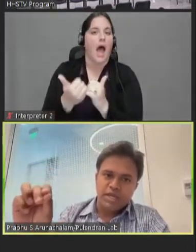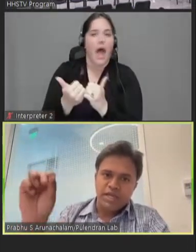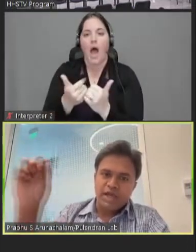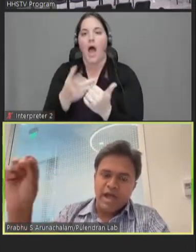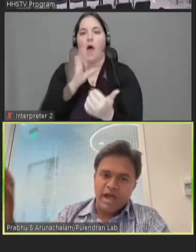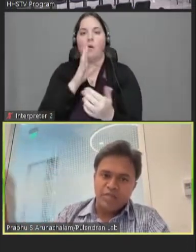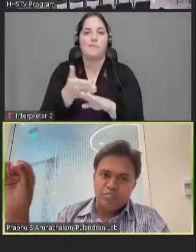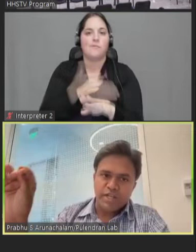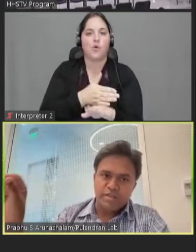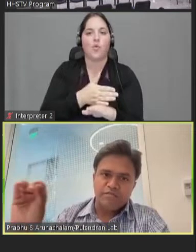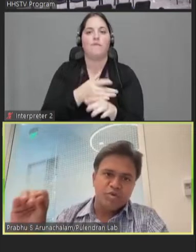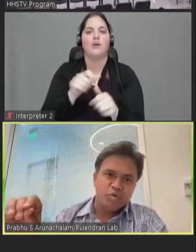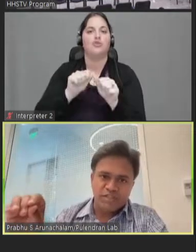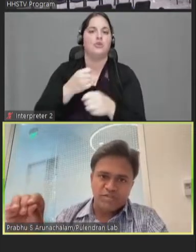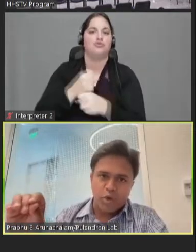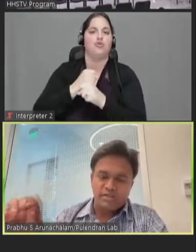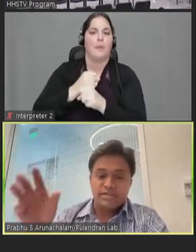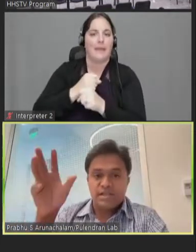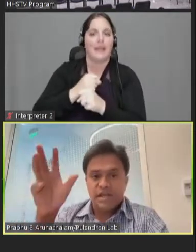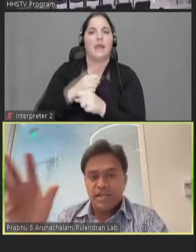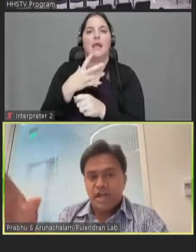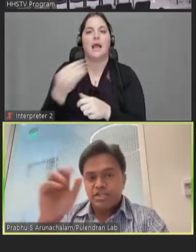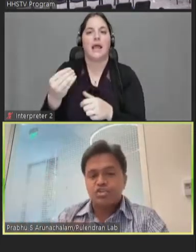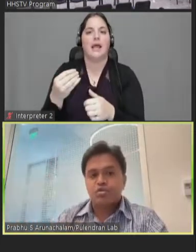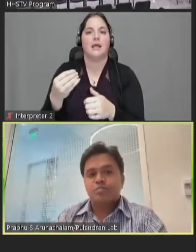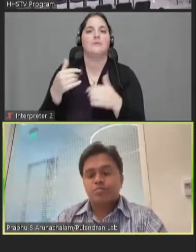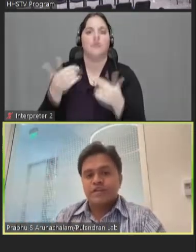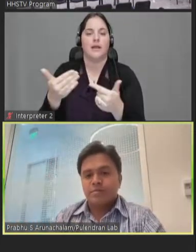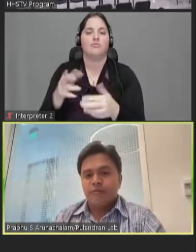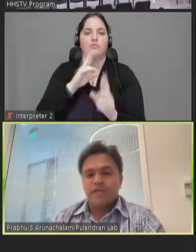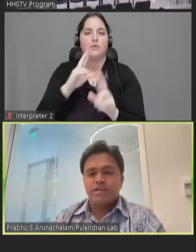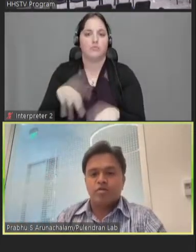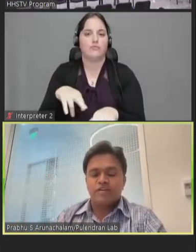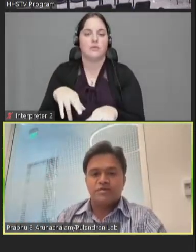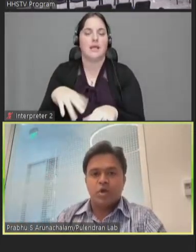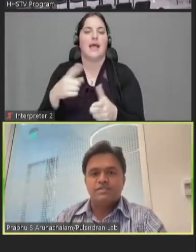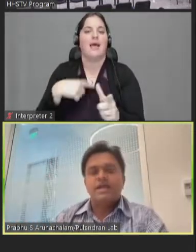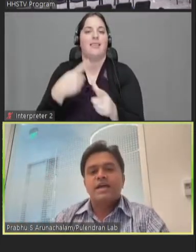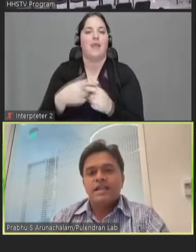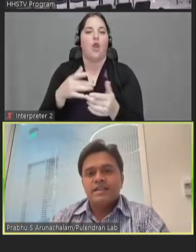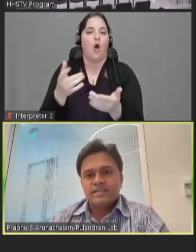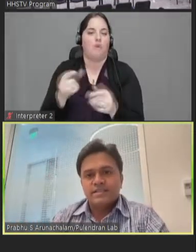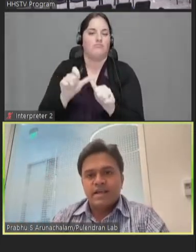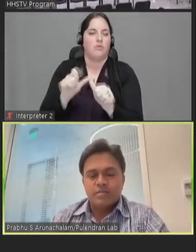and breadth of immune responses in addition to improving the magnitude of response. Next slide,